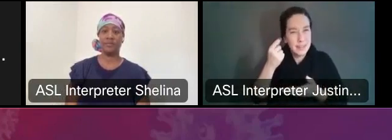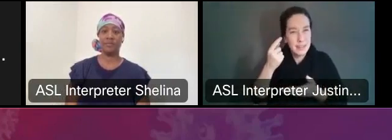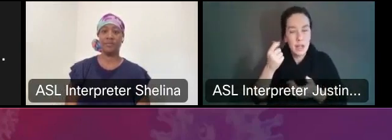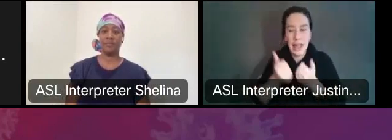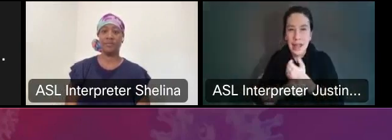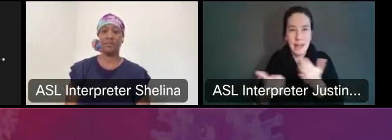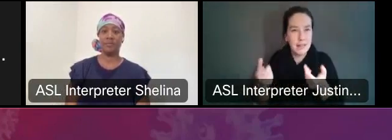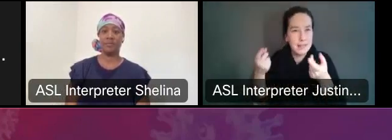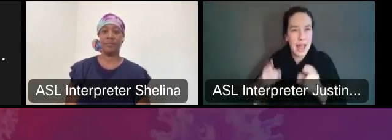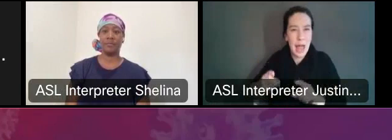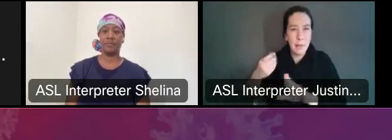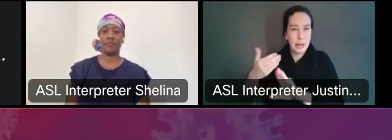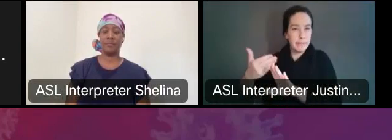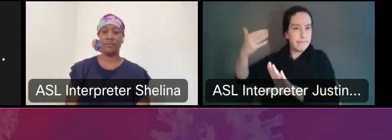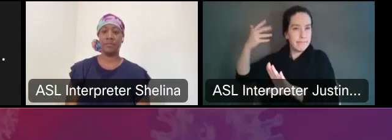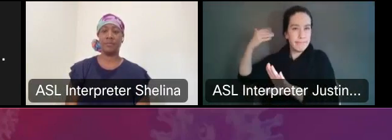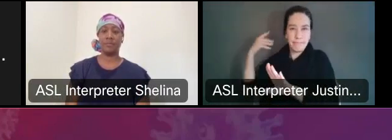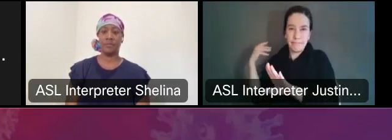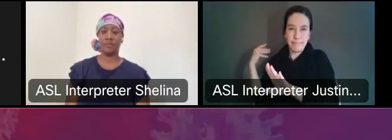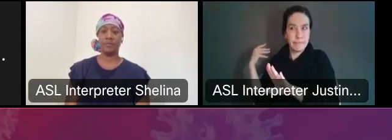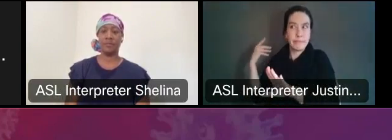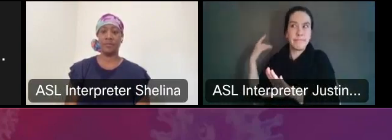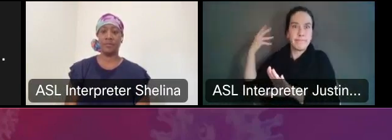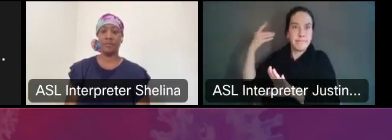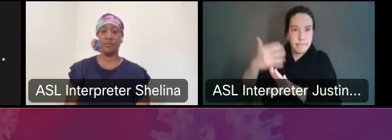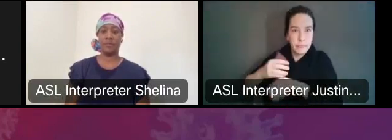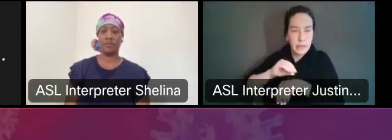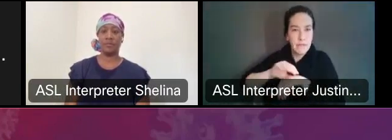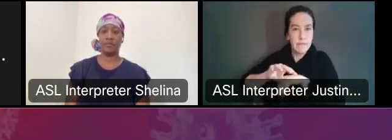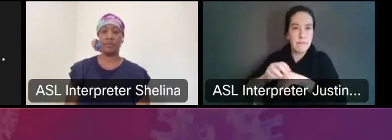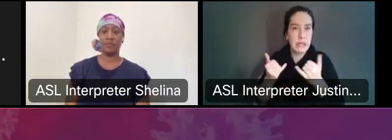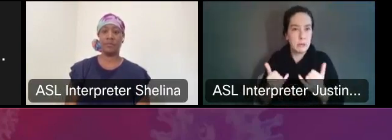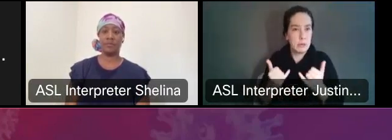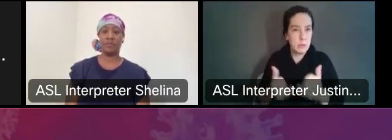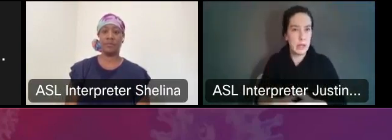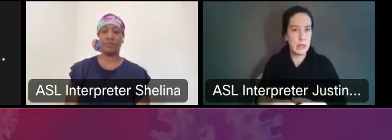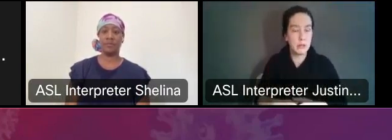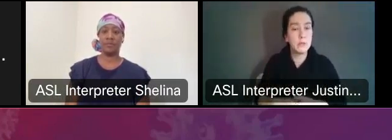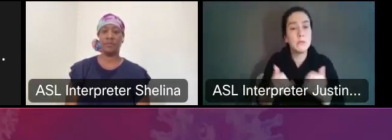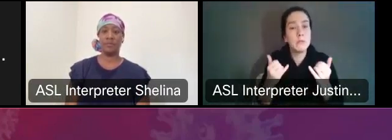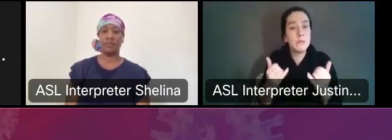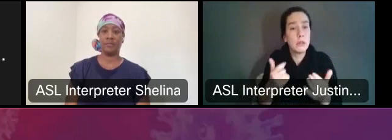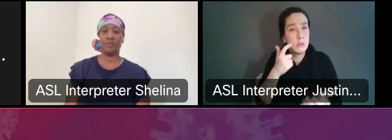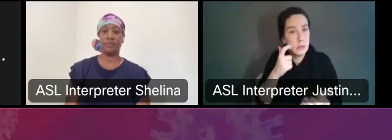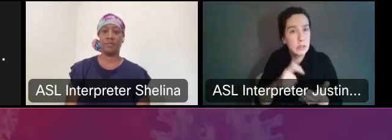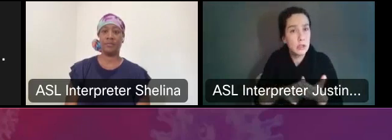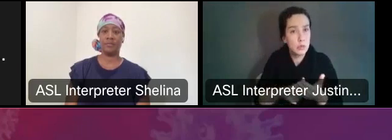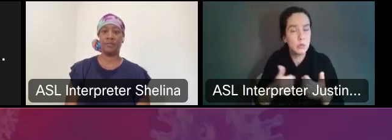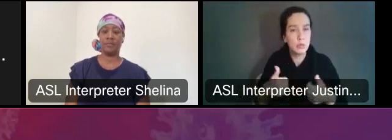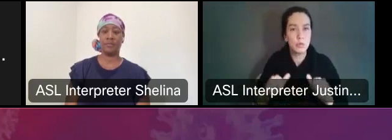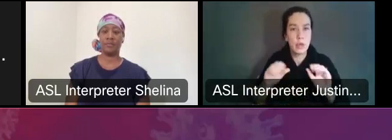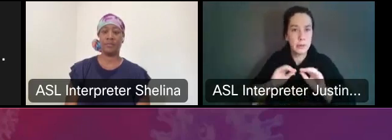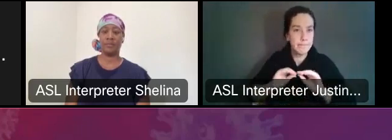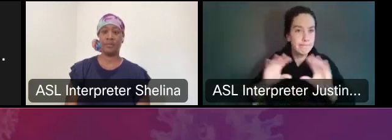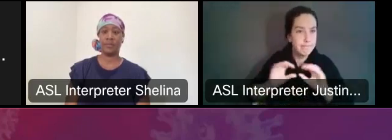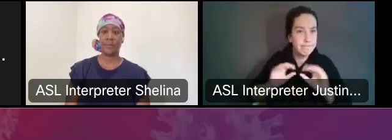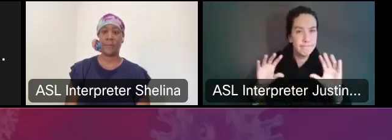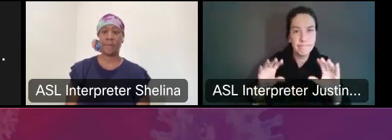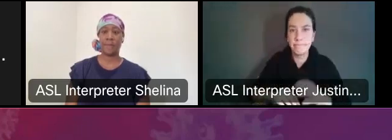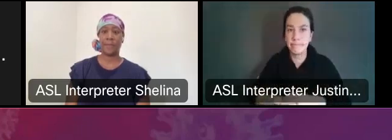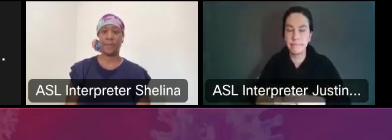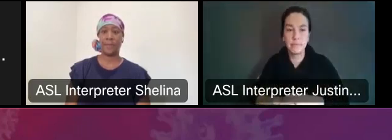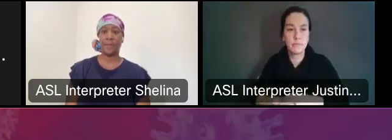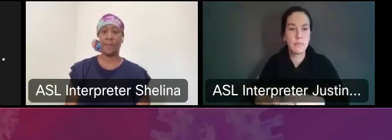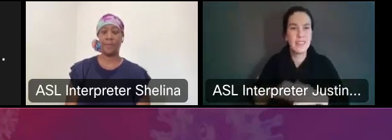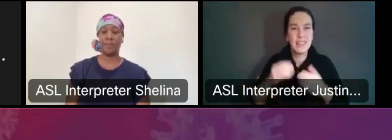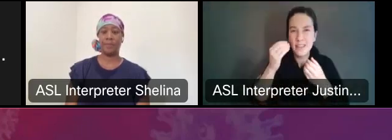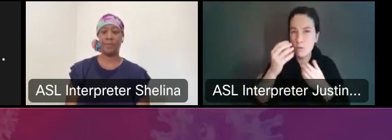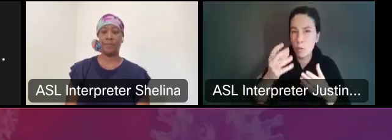And for those of us, with a foot in public health, let us remember to continue to be as transparent as possible and share information openly with communities.